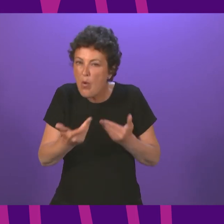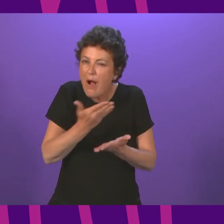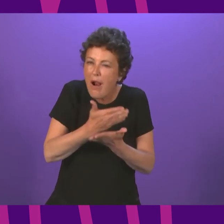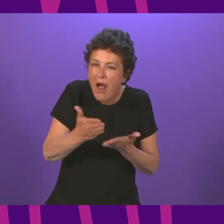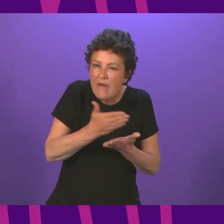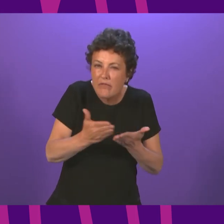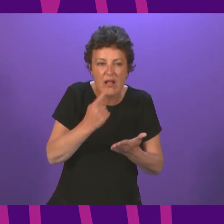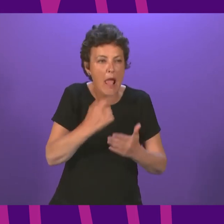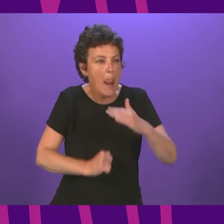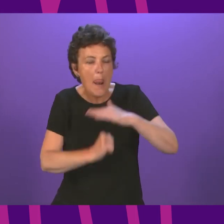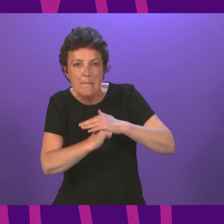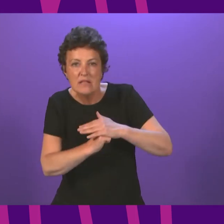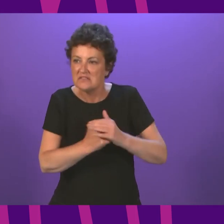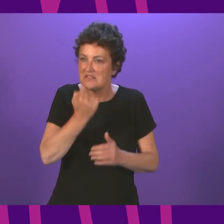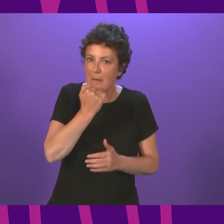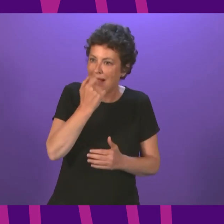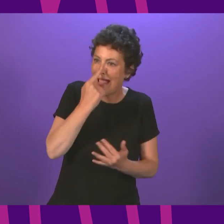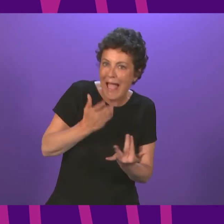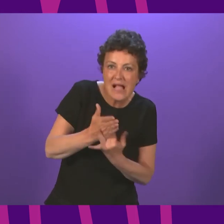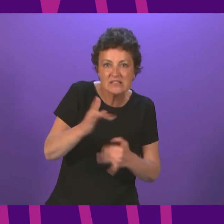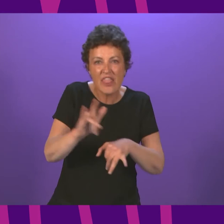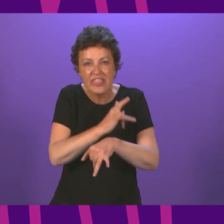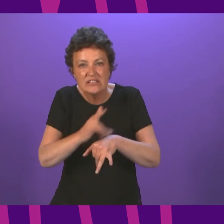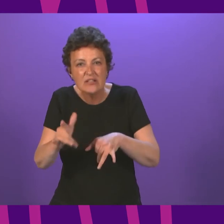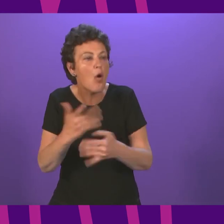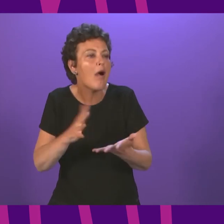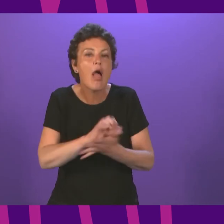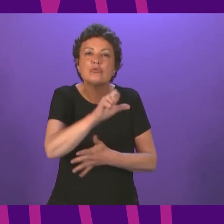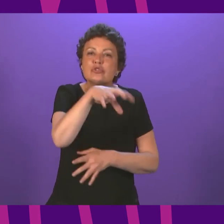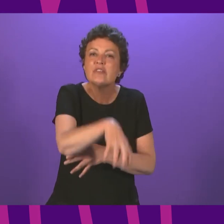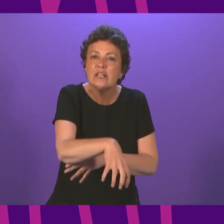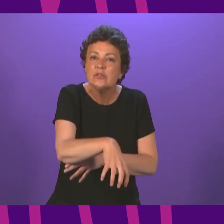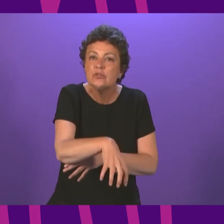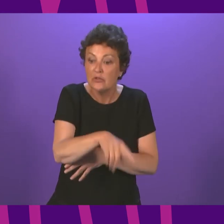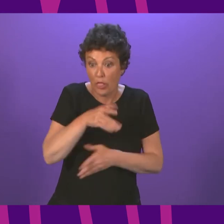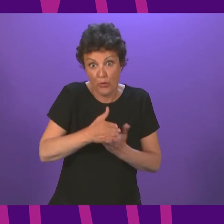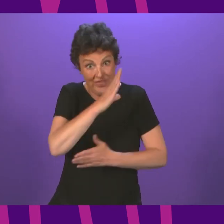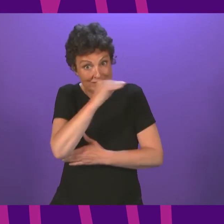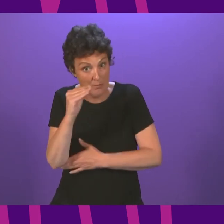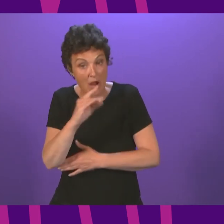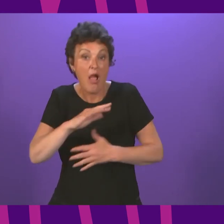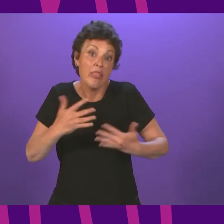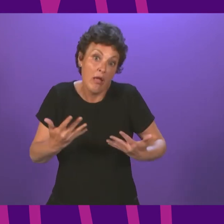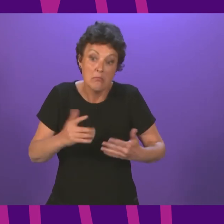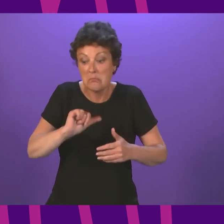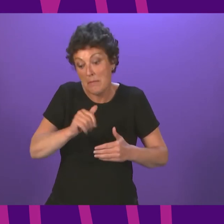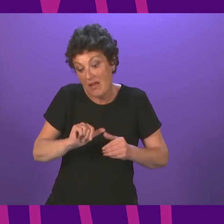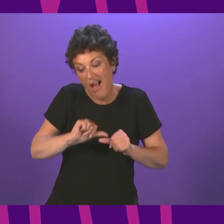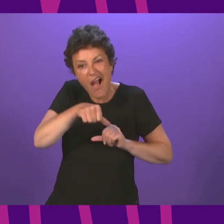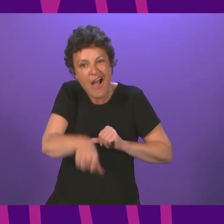the end of September and which ones will expire at that time, and what that will mean for